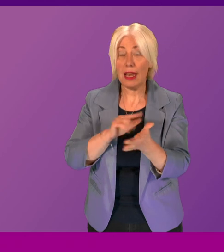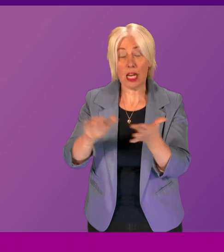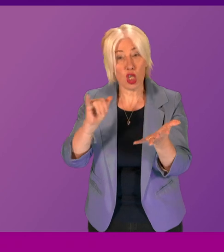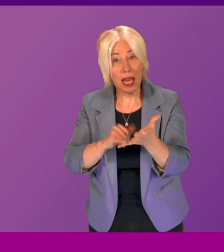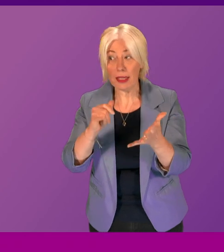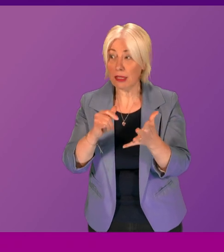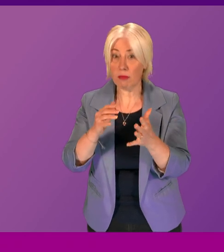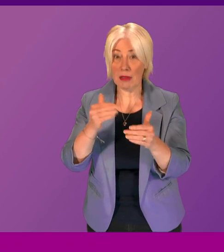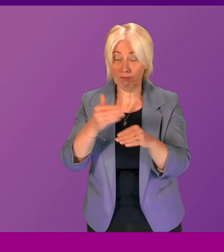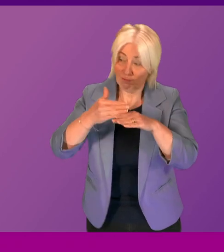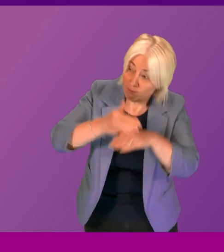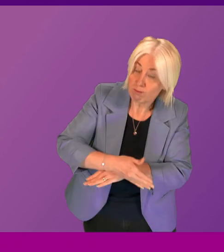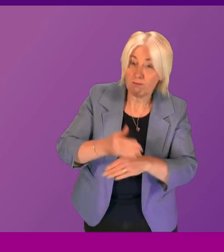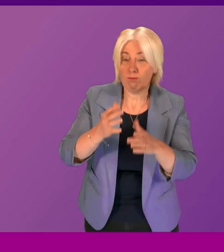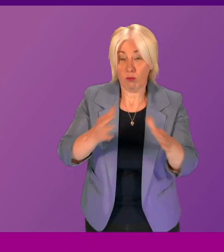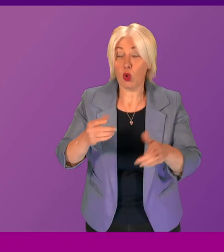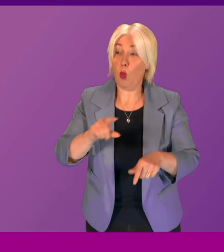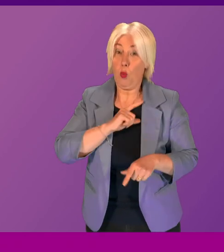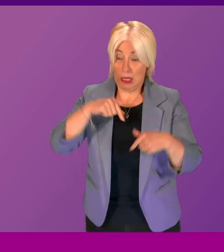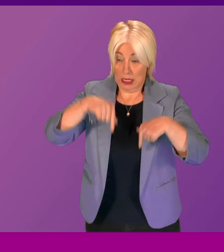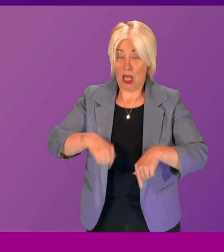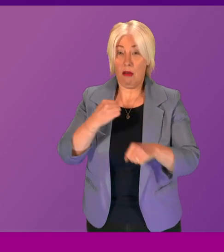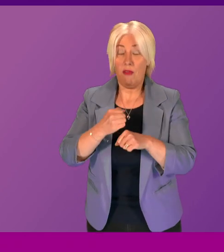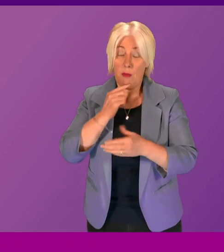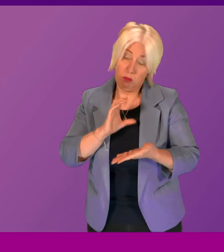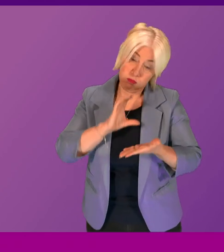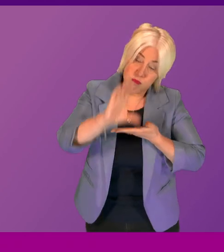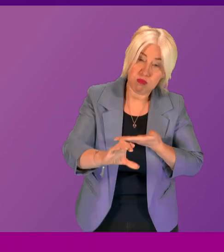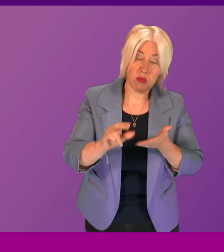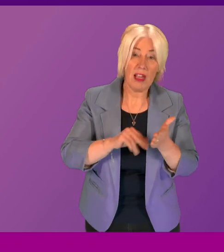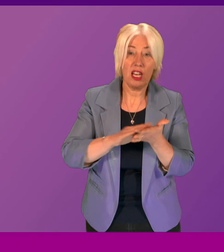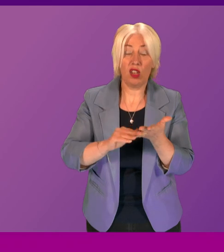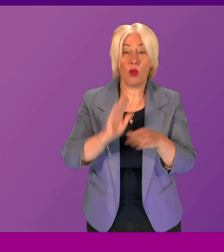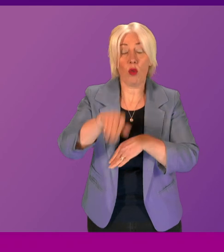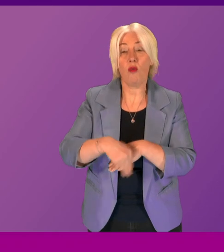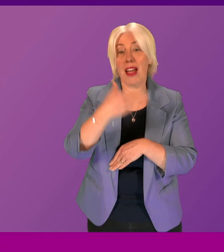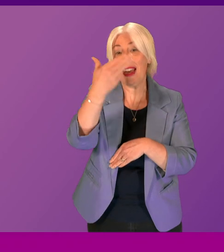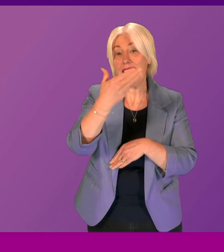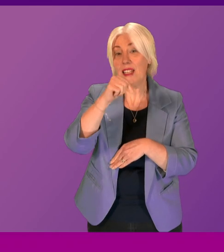This Government will continue to invest in our NHS, with record funding of more than £19.5 billion.